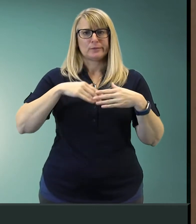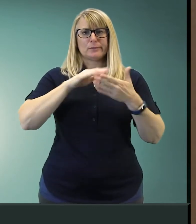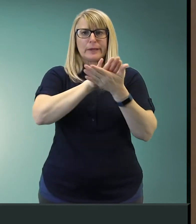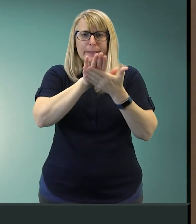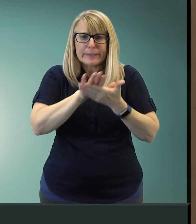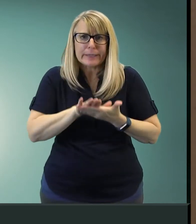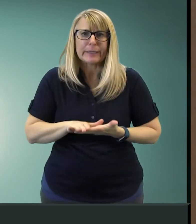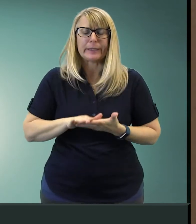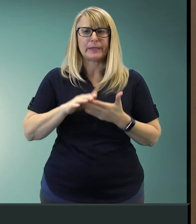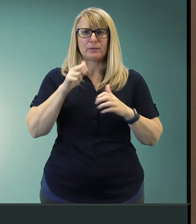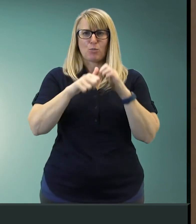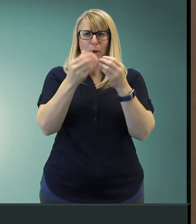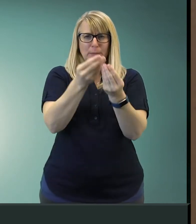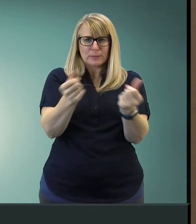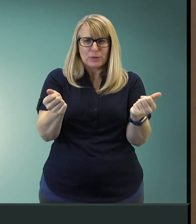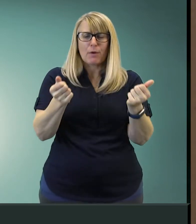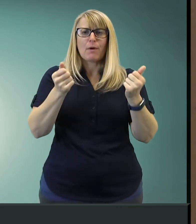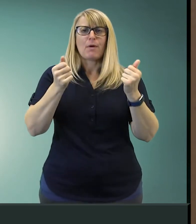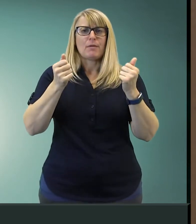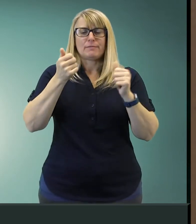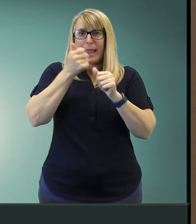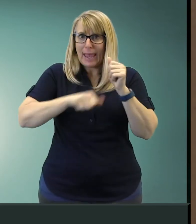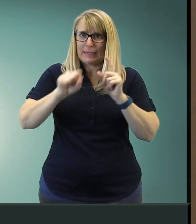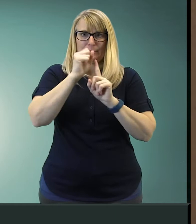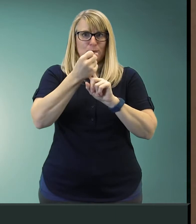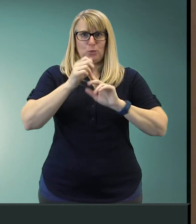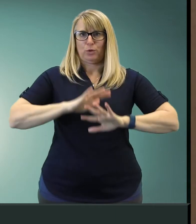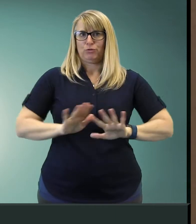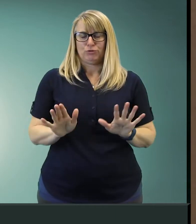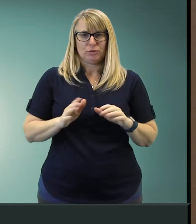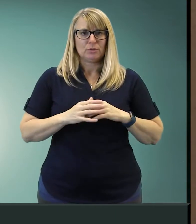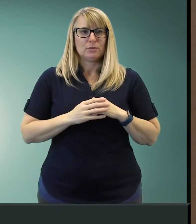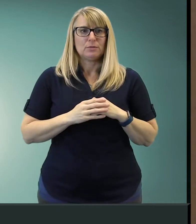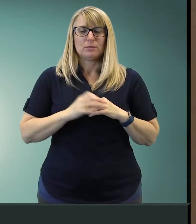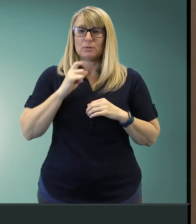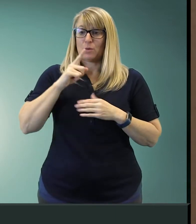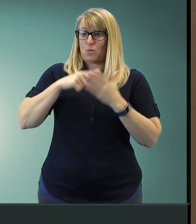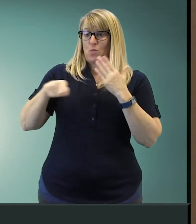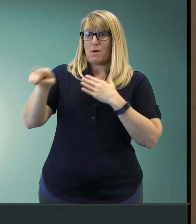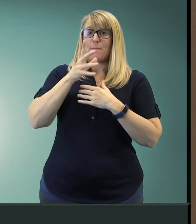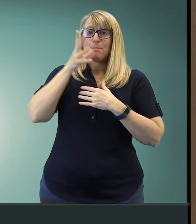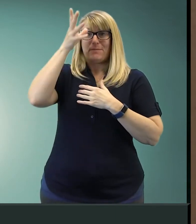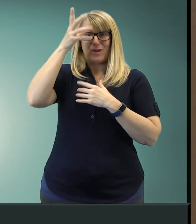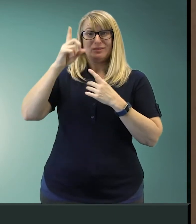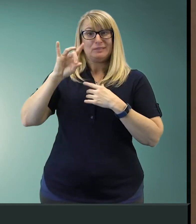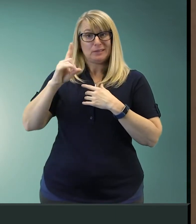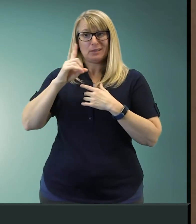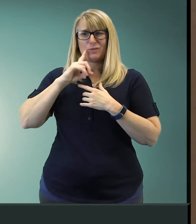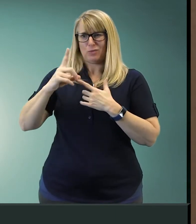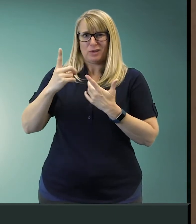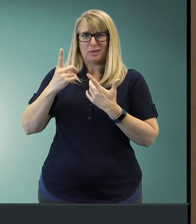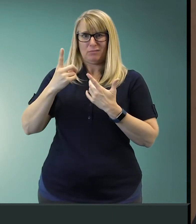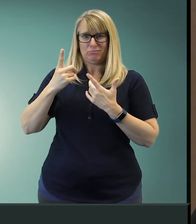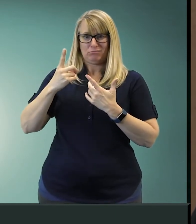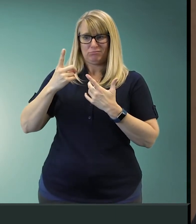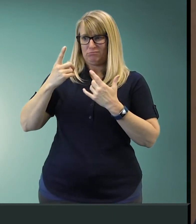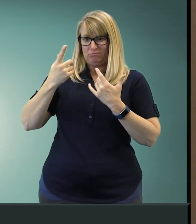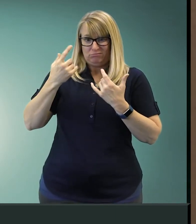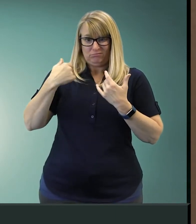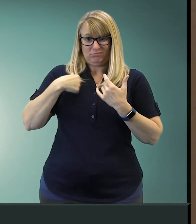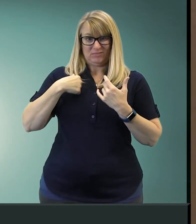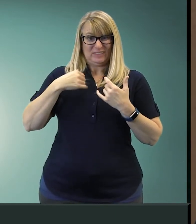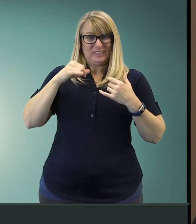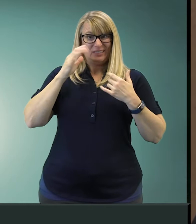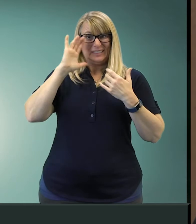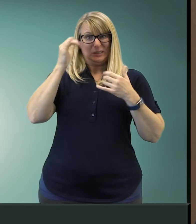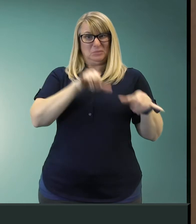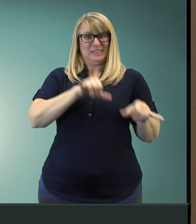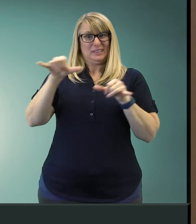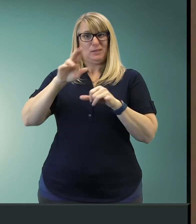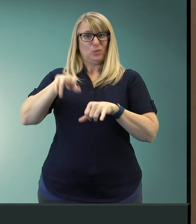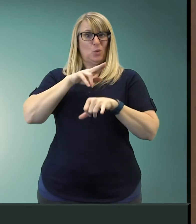to solve problems in any scenario. Really, what they did is just treat me like a normal child.